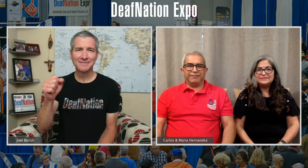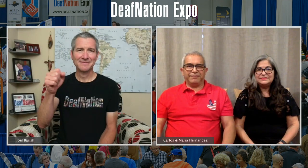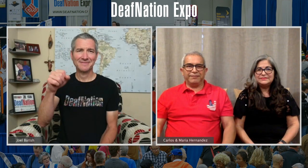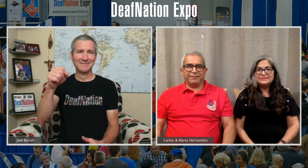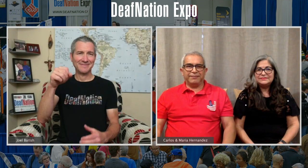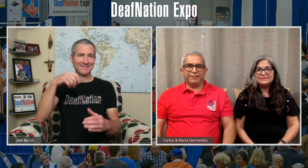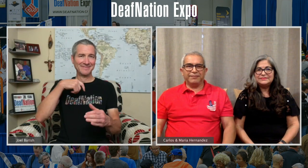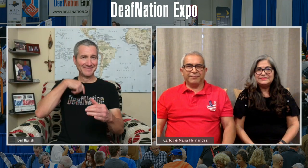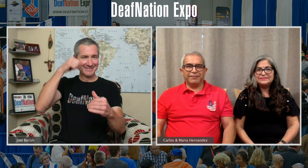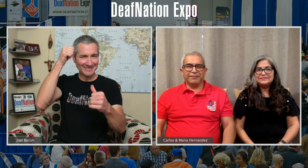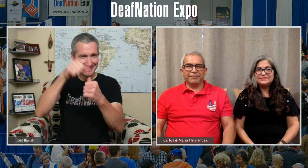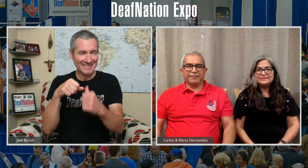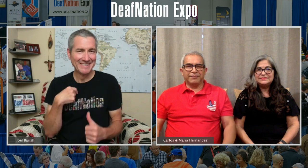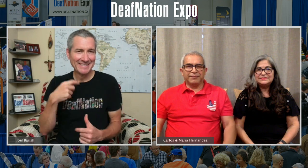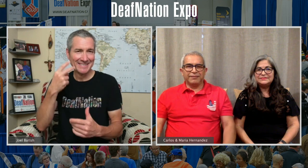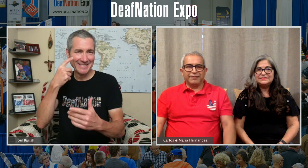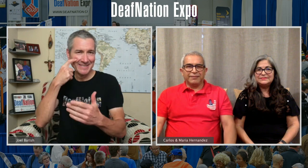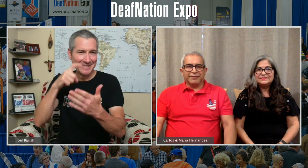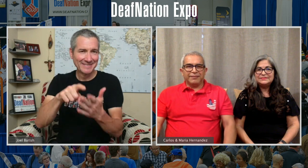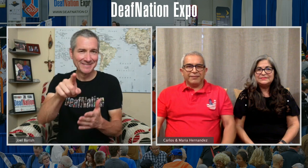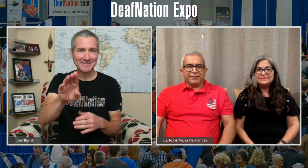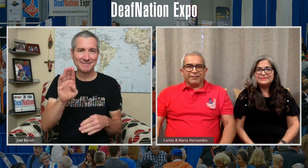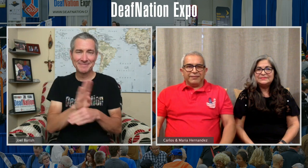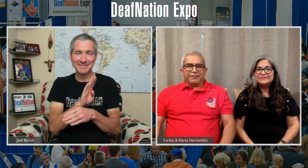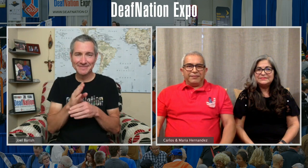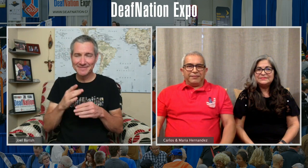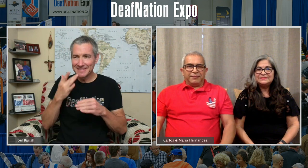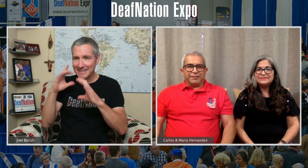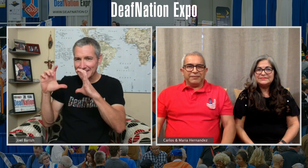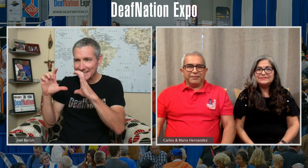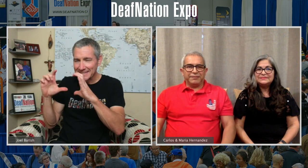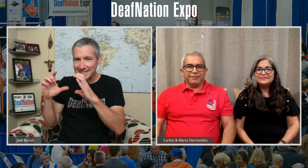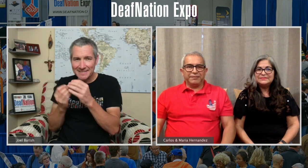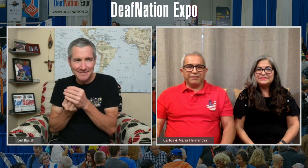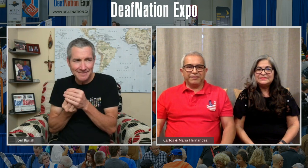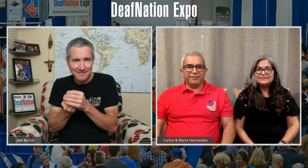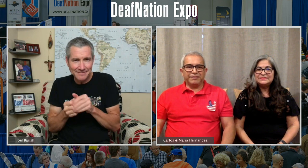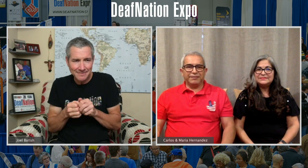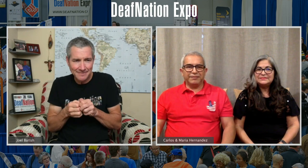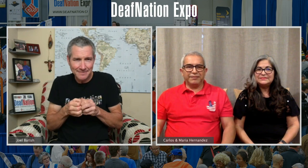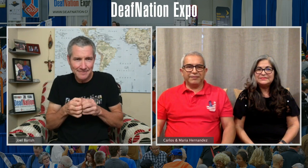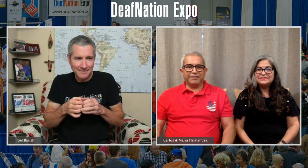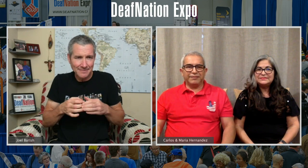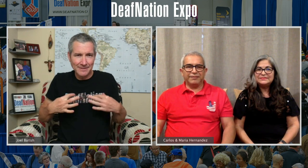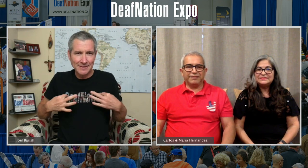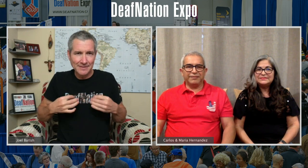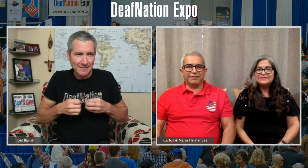Yes. I remember I noticed your business was small, grew slowly, shirts,